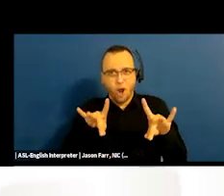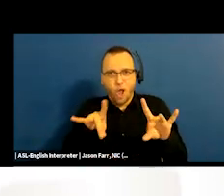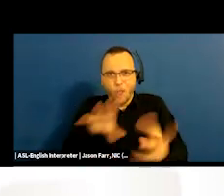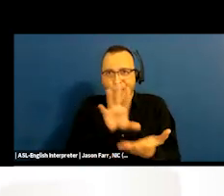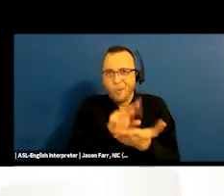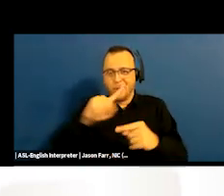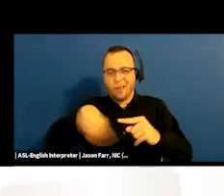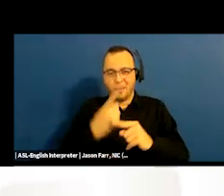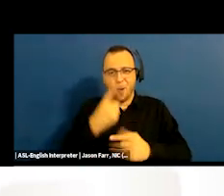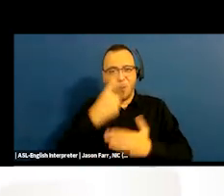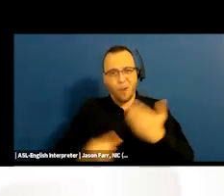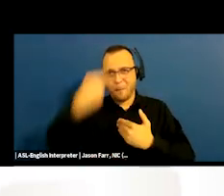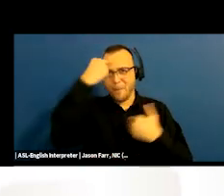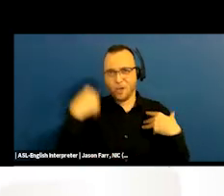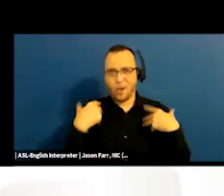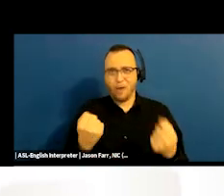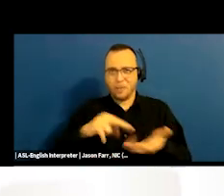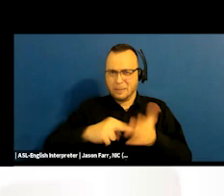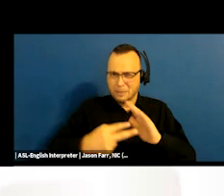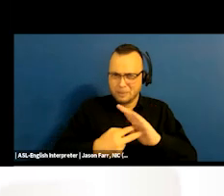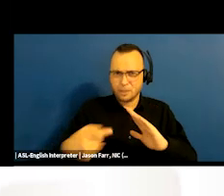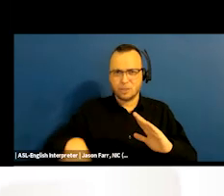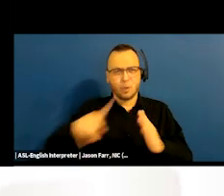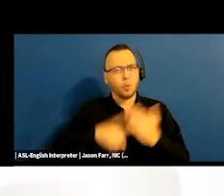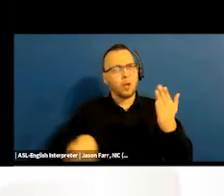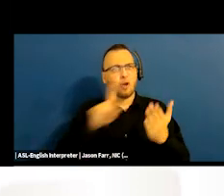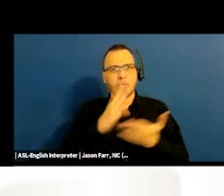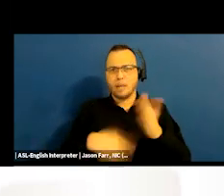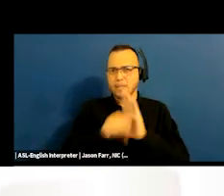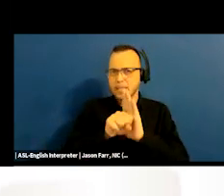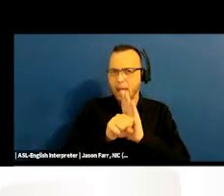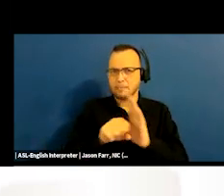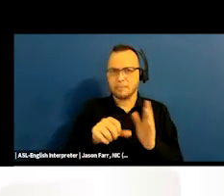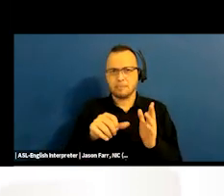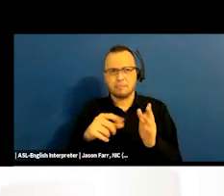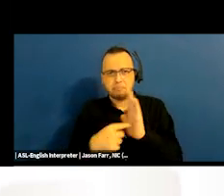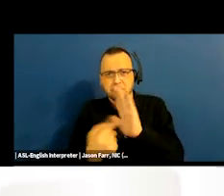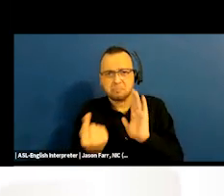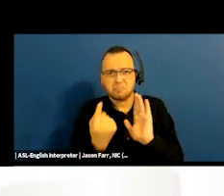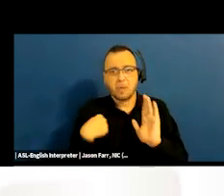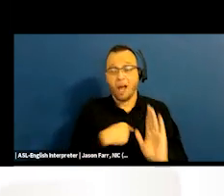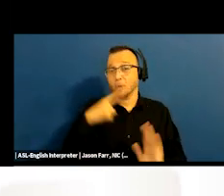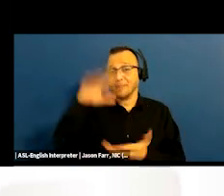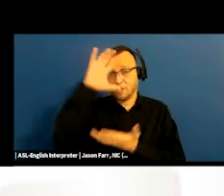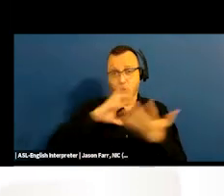all these different things that I wasn't really aware of what was happening to me. And that's one real big thing I'm an advocate for, is education in the community.